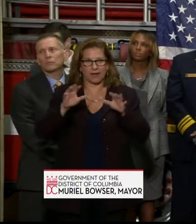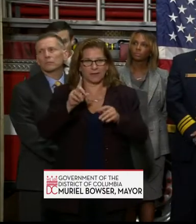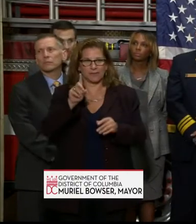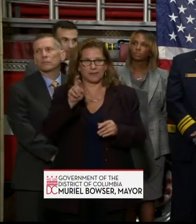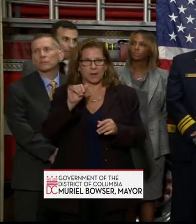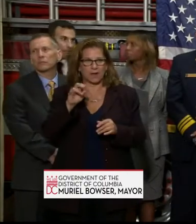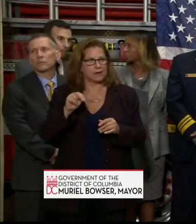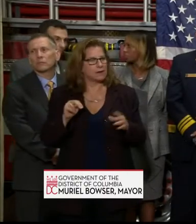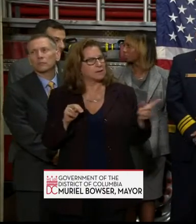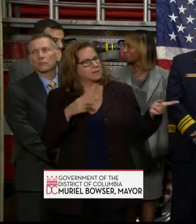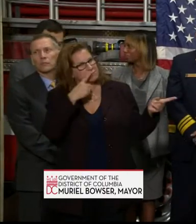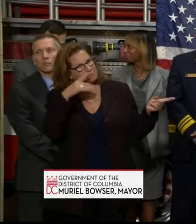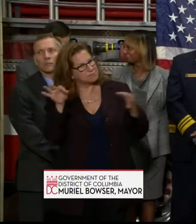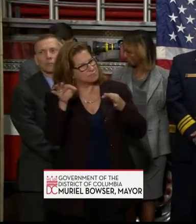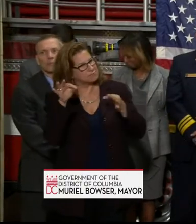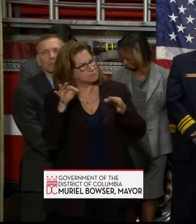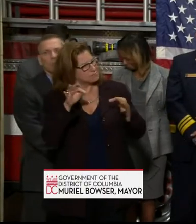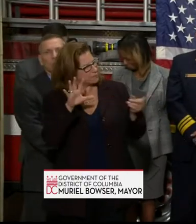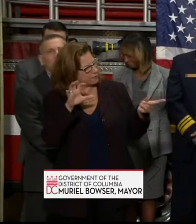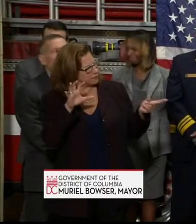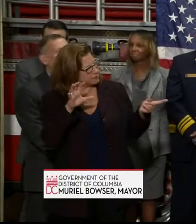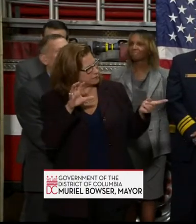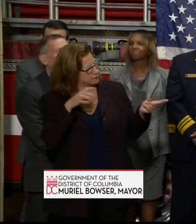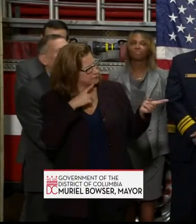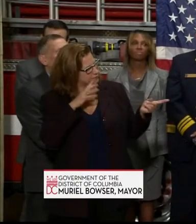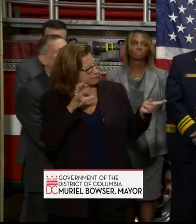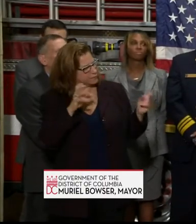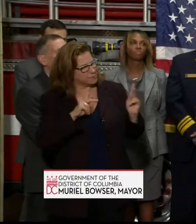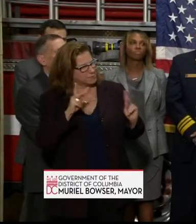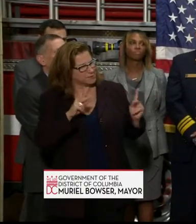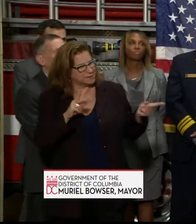THAT, THE 500 PEOPLE? >> 500 EMPLOYEE SOCIAL SECURITY